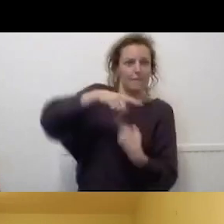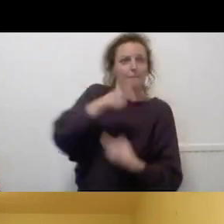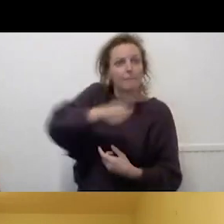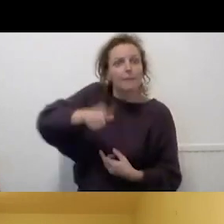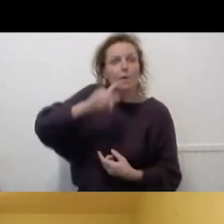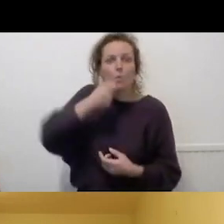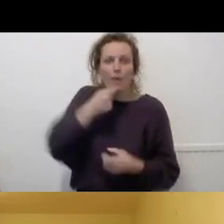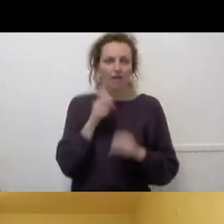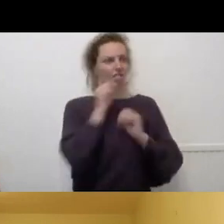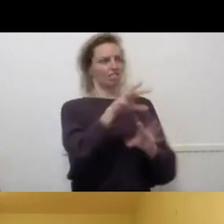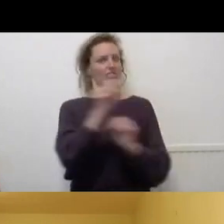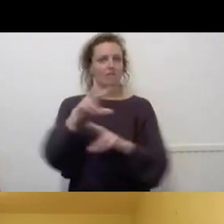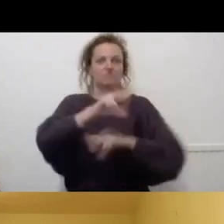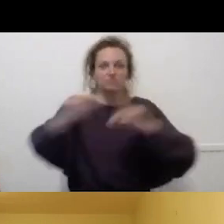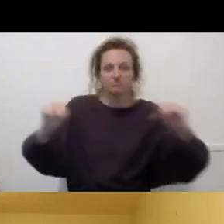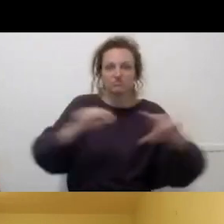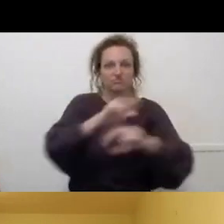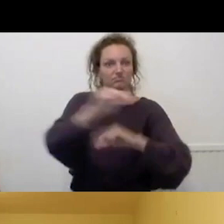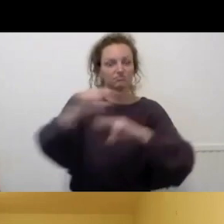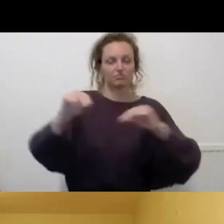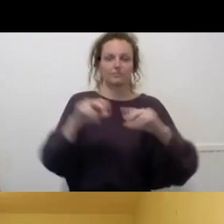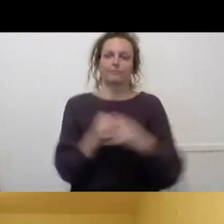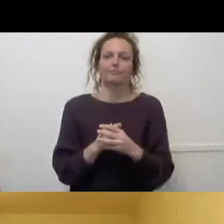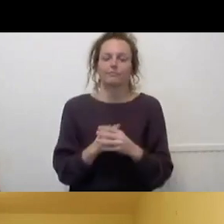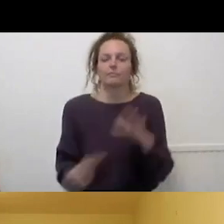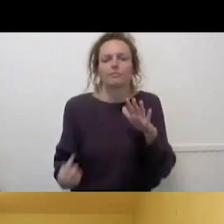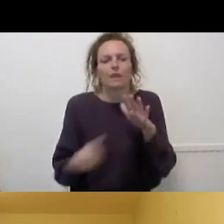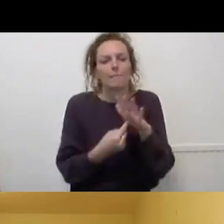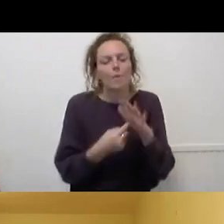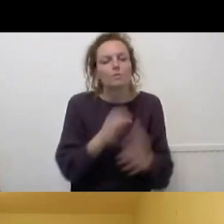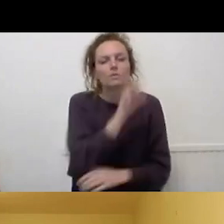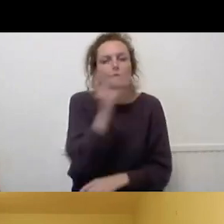So really important questions such as how does a vaccine affect our fertility and